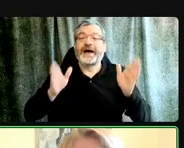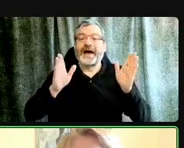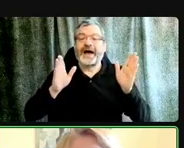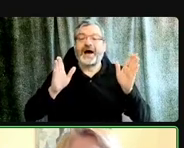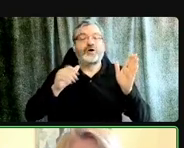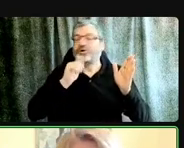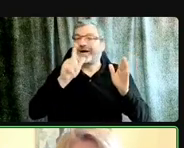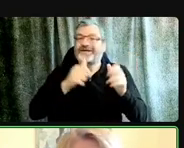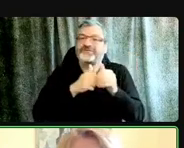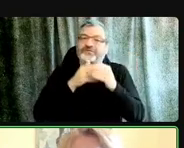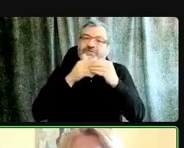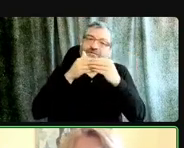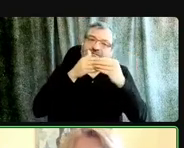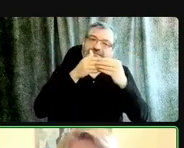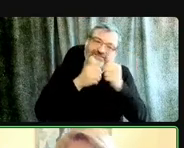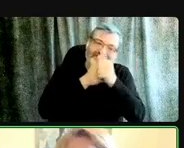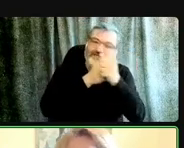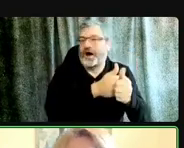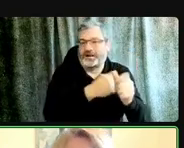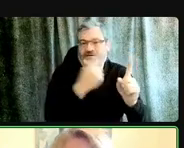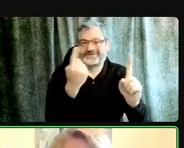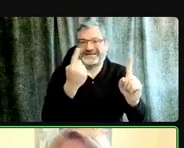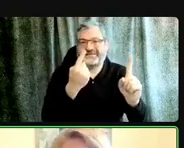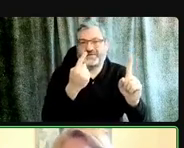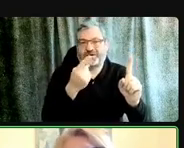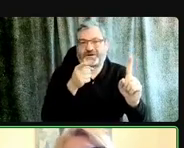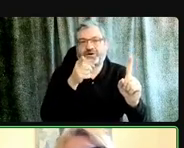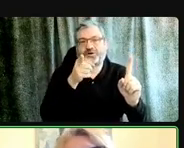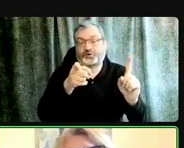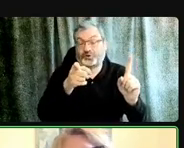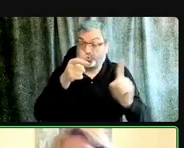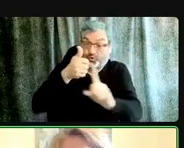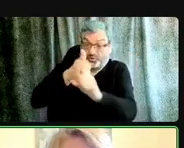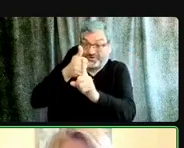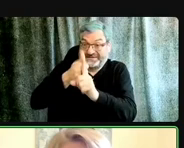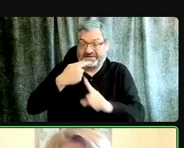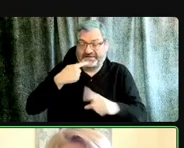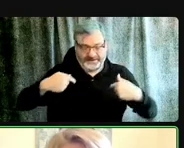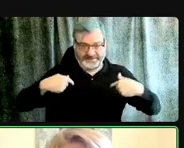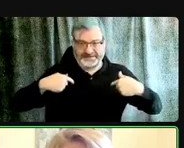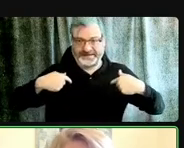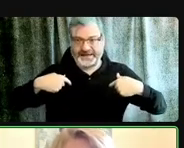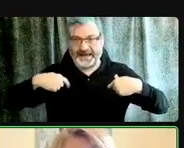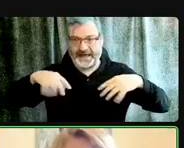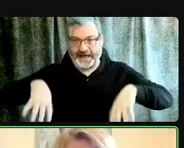into their own hands and say, I would like to focus on this emotion or